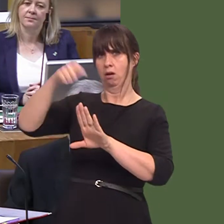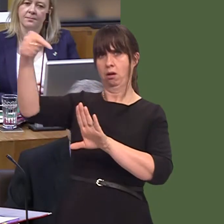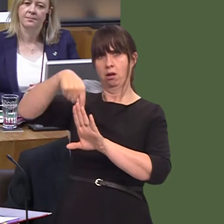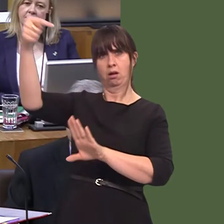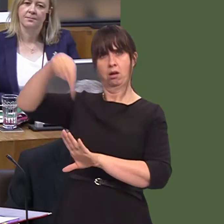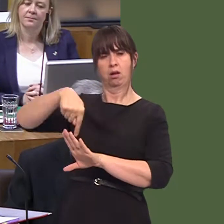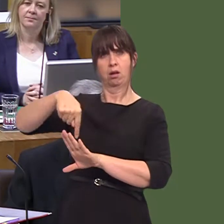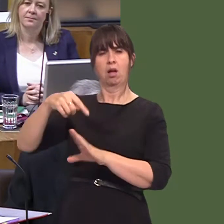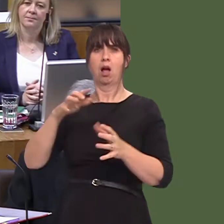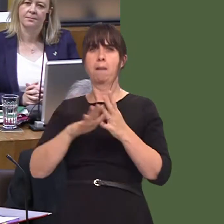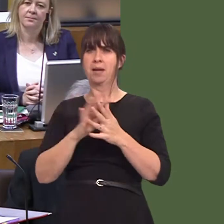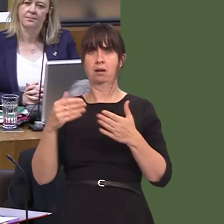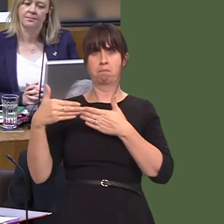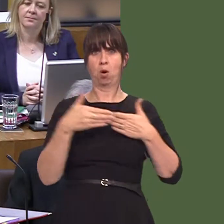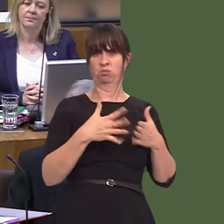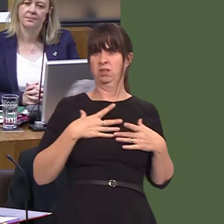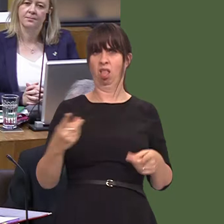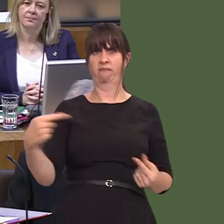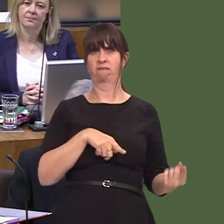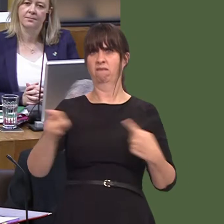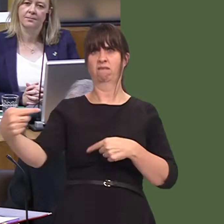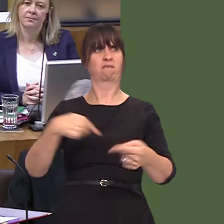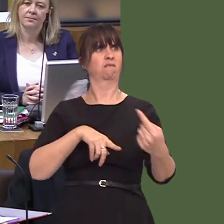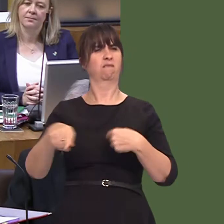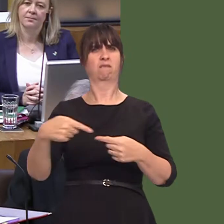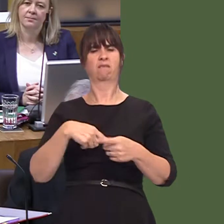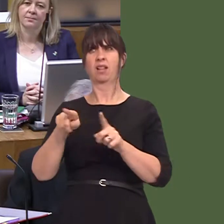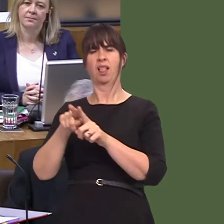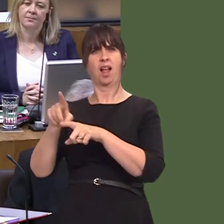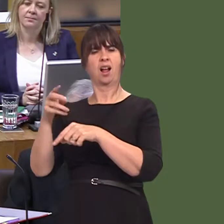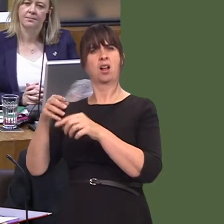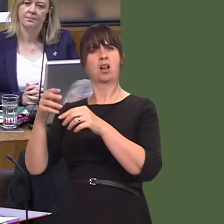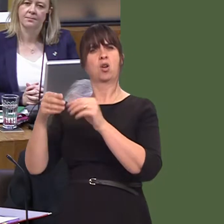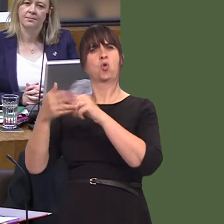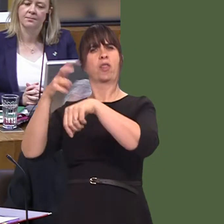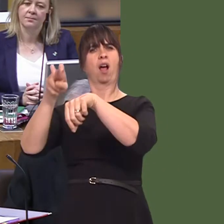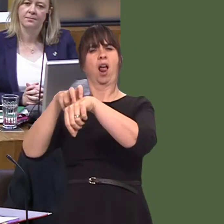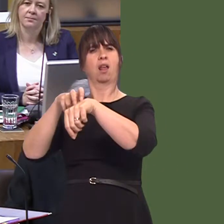it would apply magically on the open border that would exist with the EU in the Republic of Ireland.